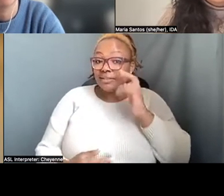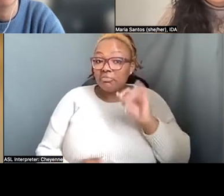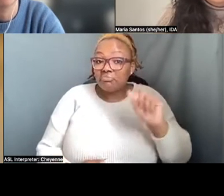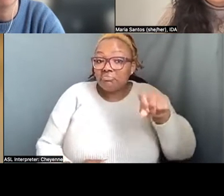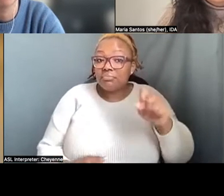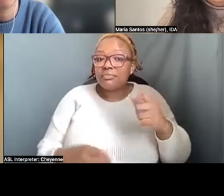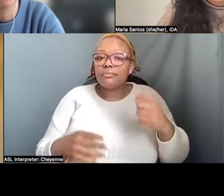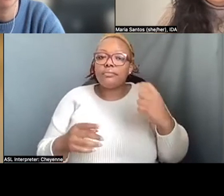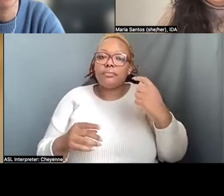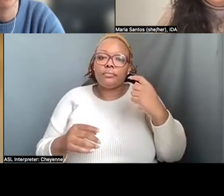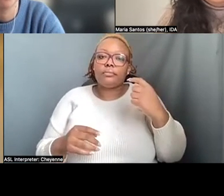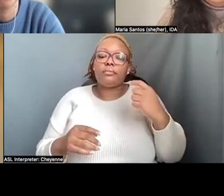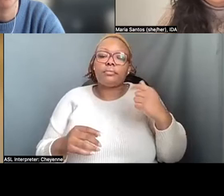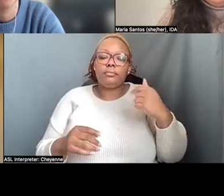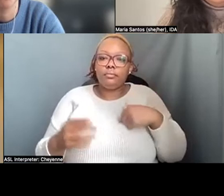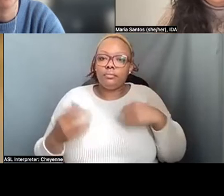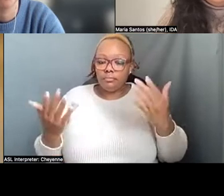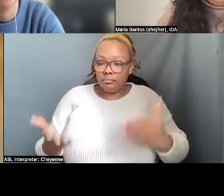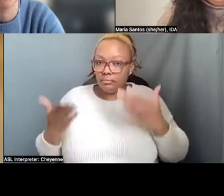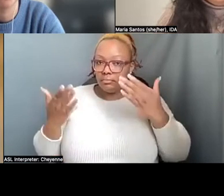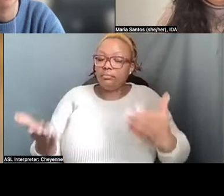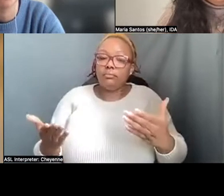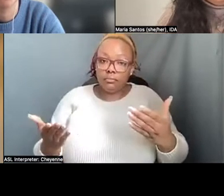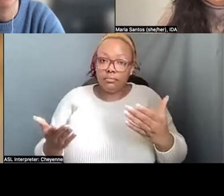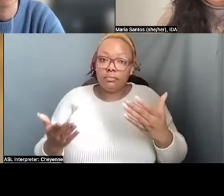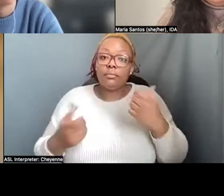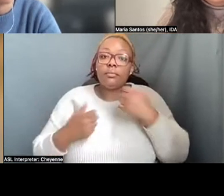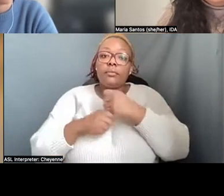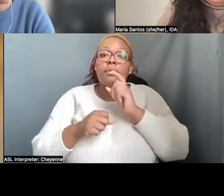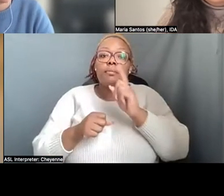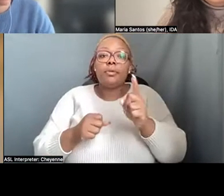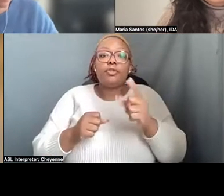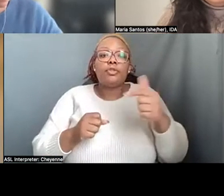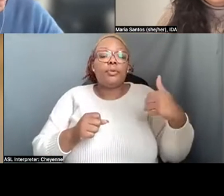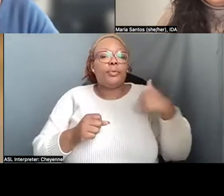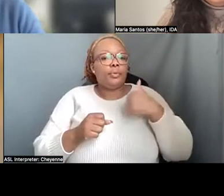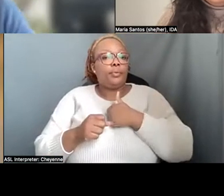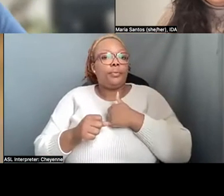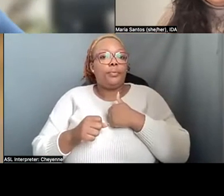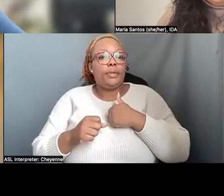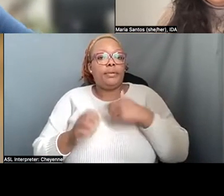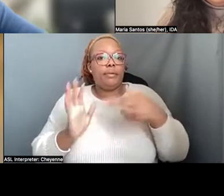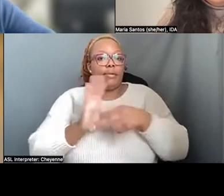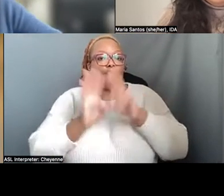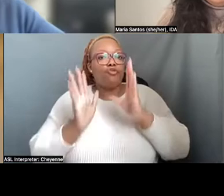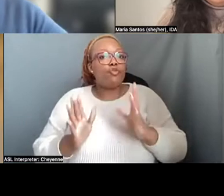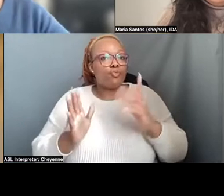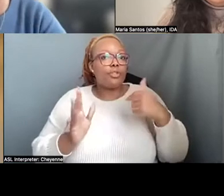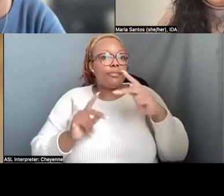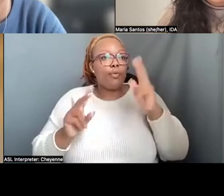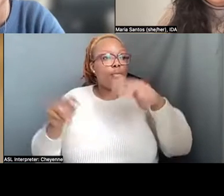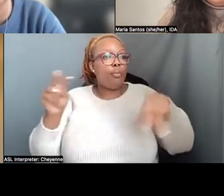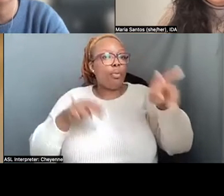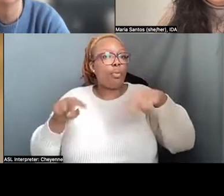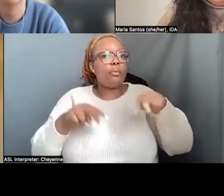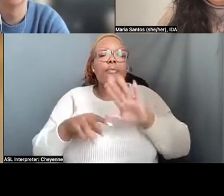I would just offer that make sure that we are, as reviewers and as people looking at the proposal